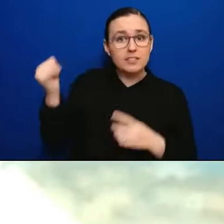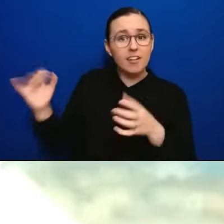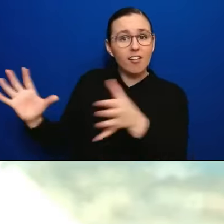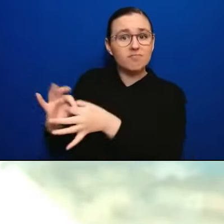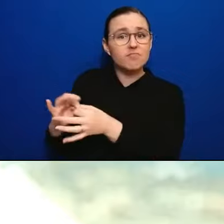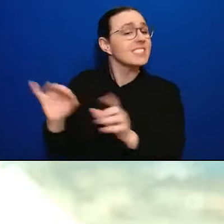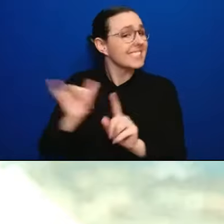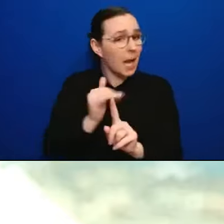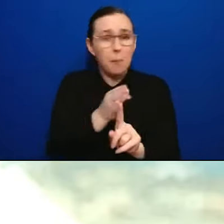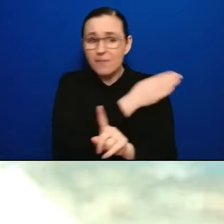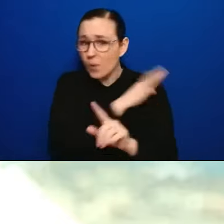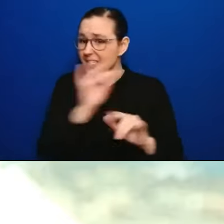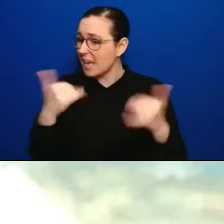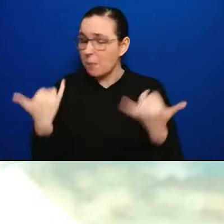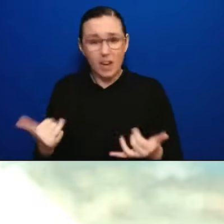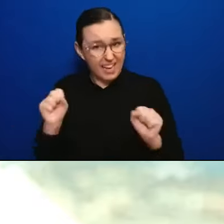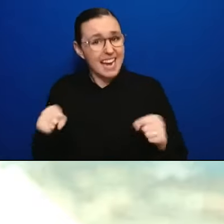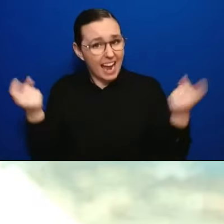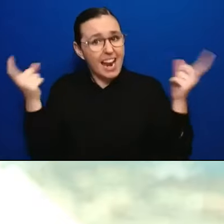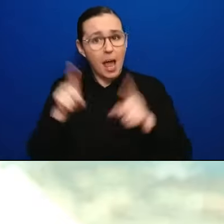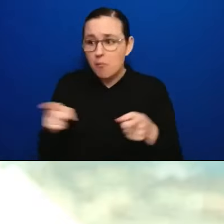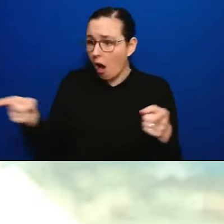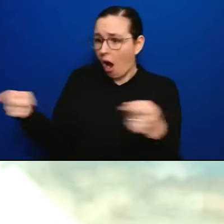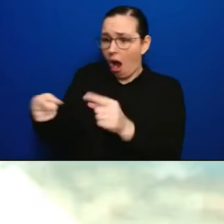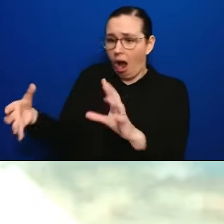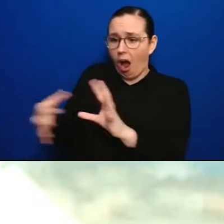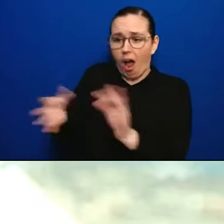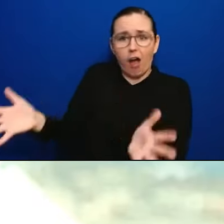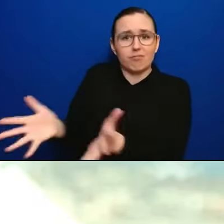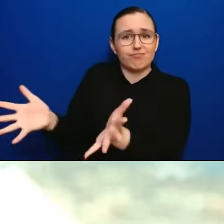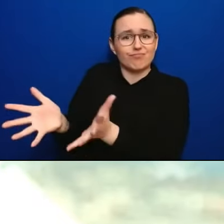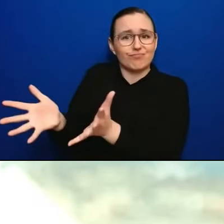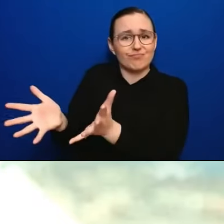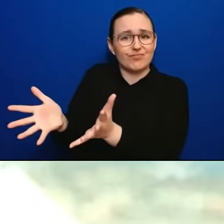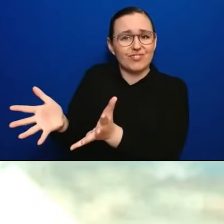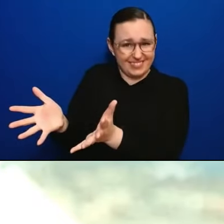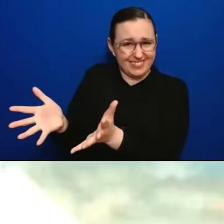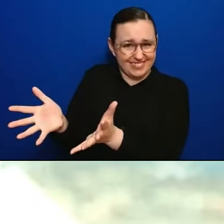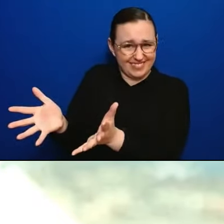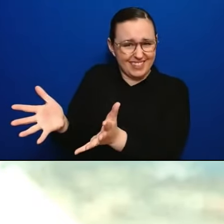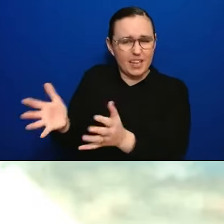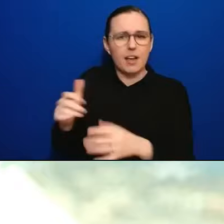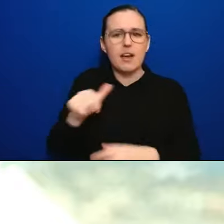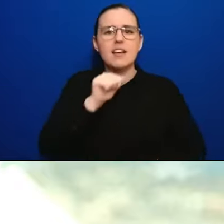to or because the care staff thinks that's a good idea and that frequently happened before